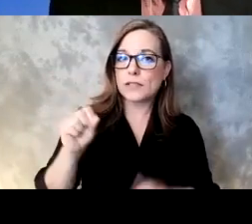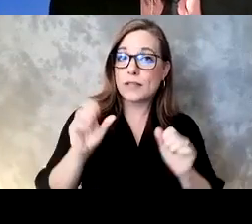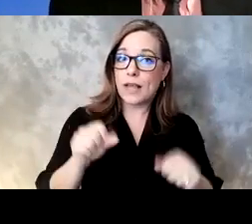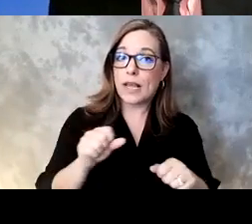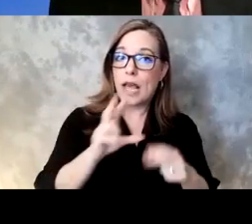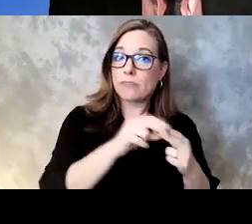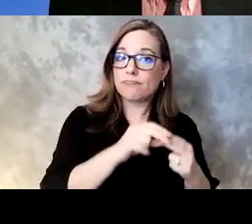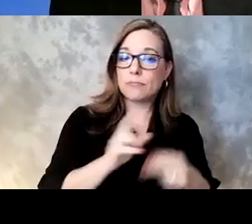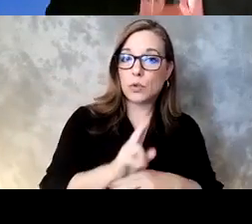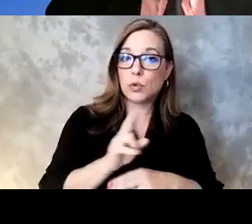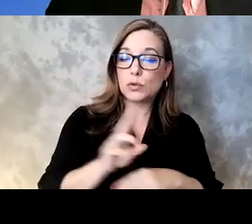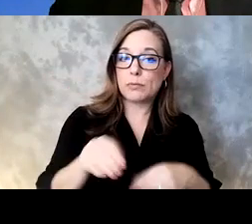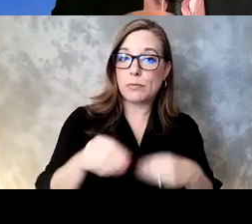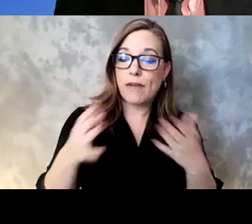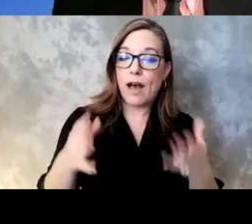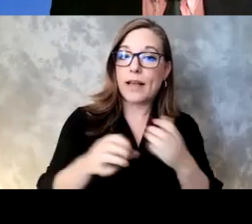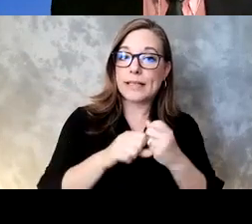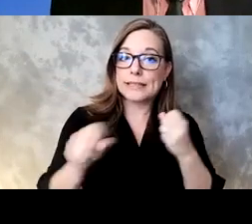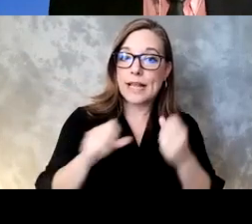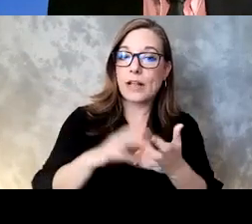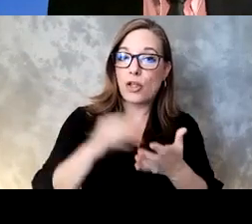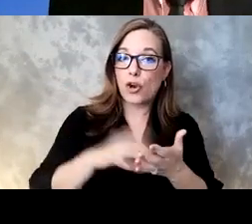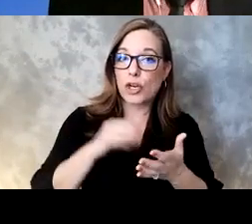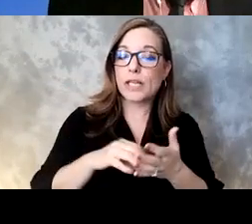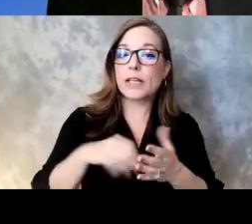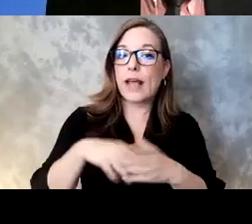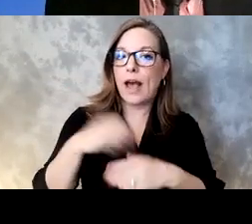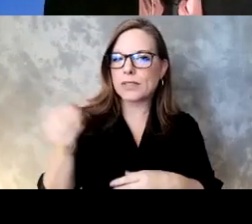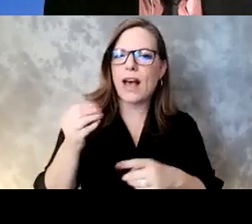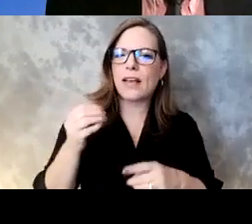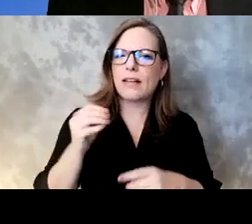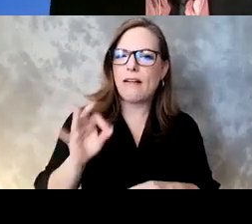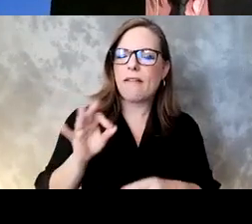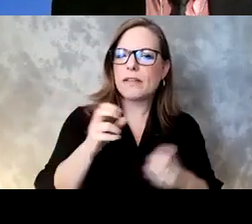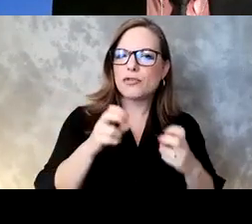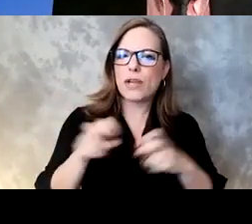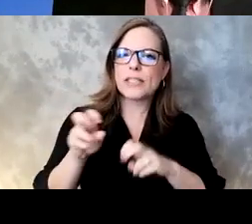learning and care services outside of the Transitional Kindergarten instructional day.